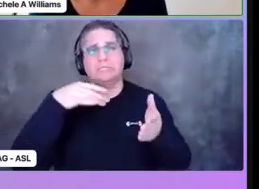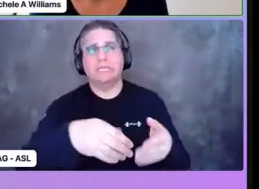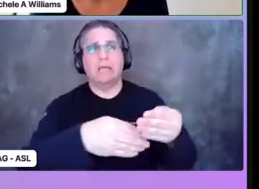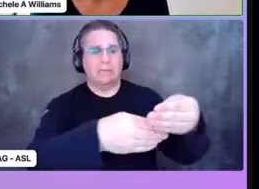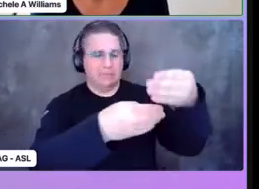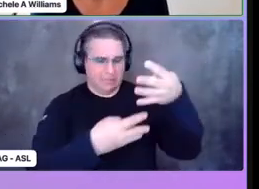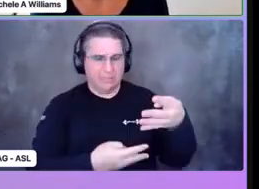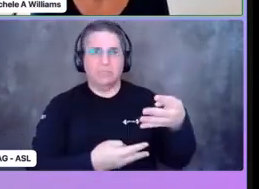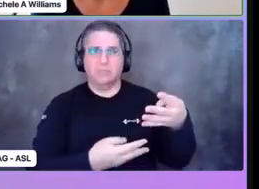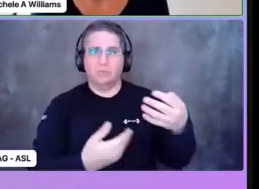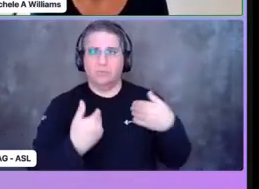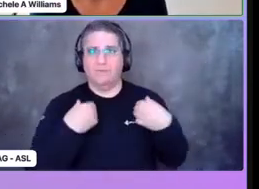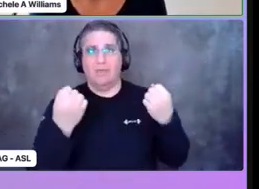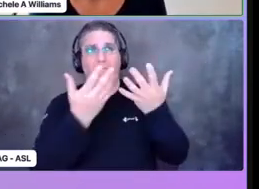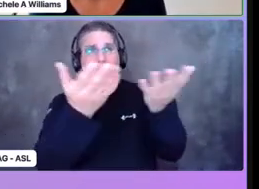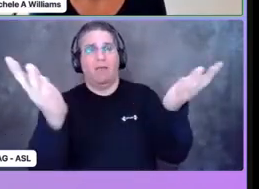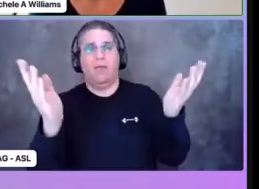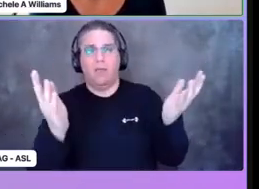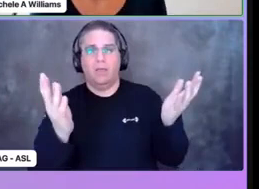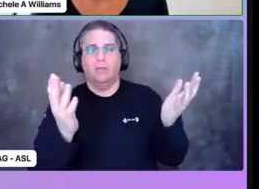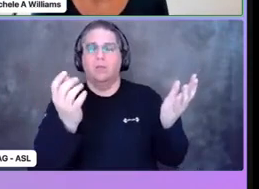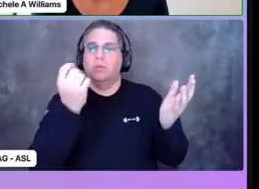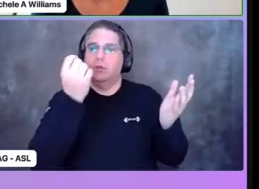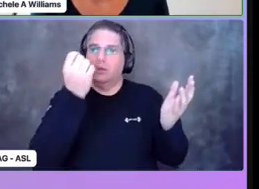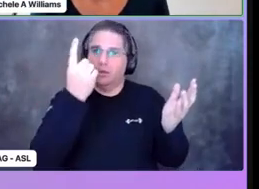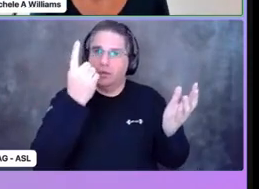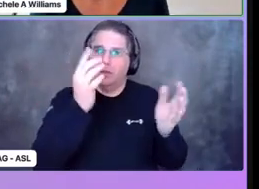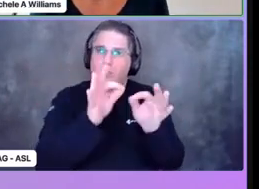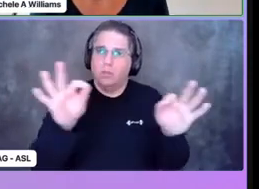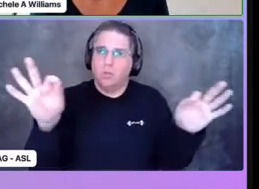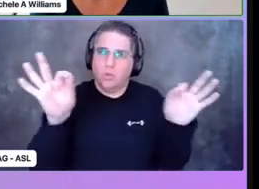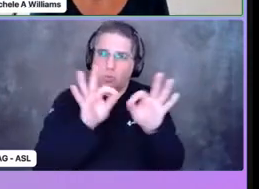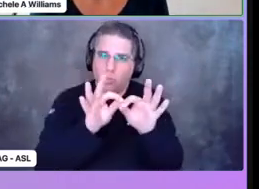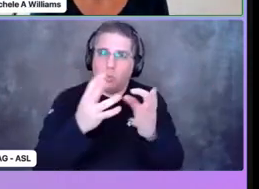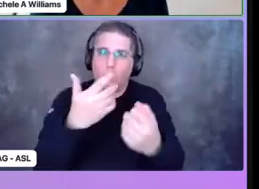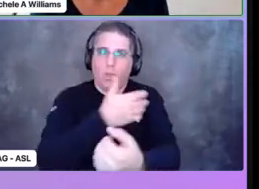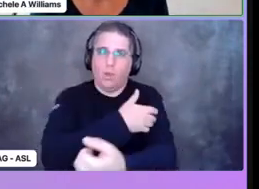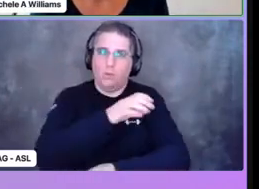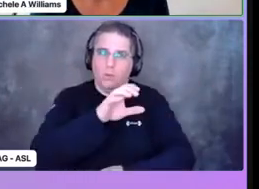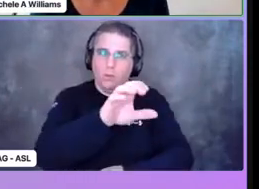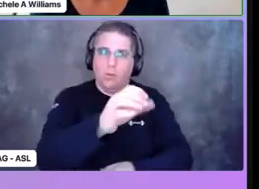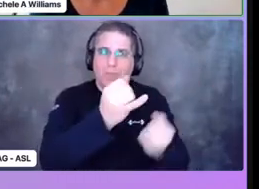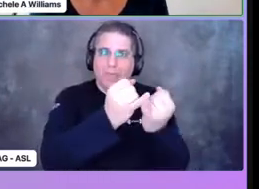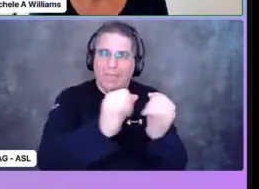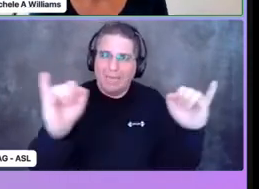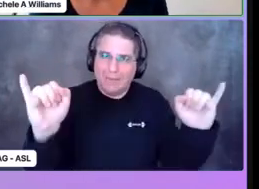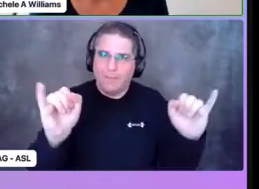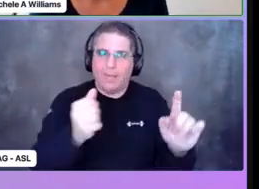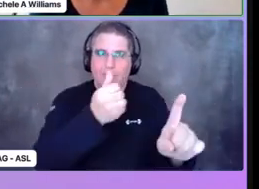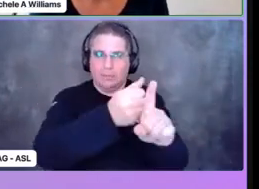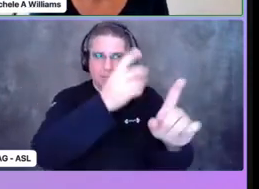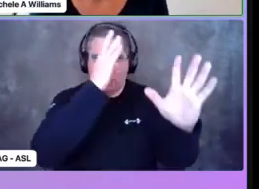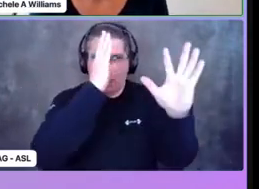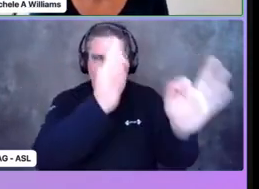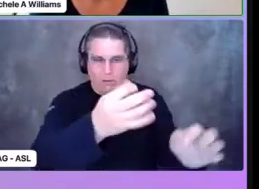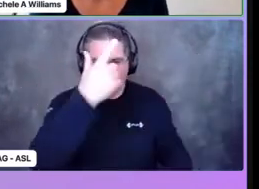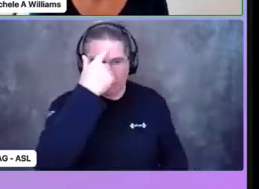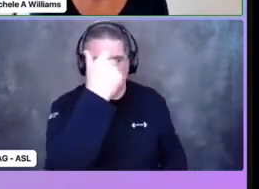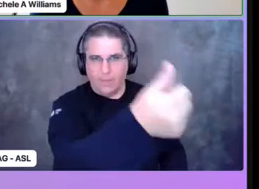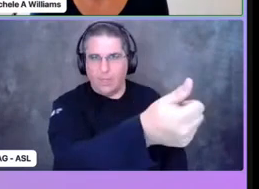history there, there's a lot of context around it. But at the end of the day I wanted